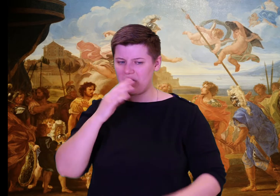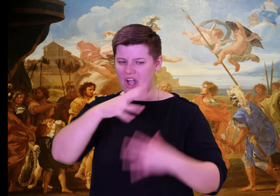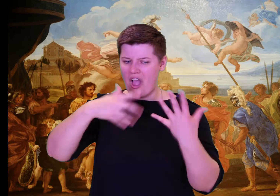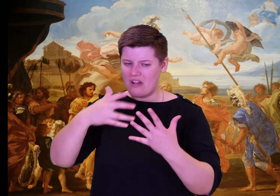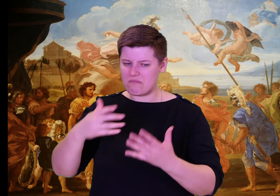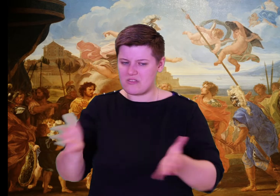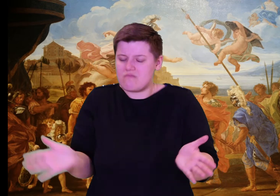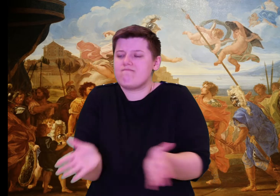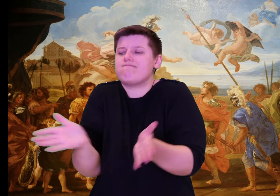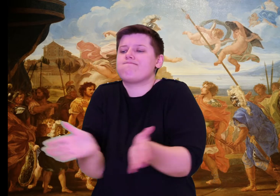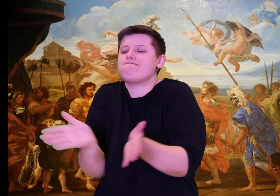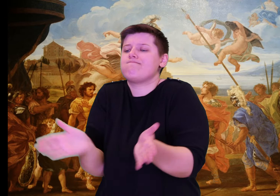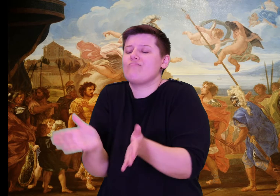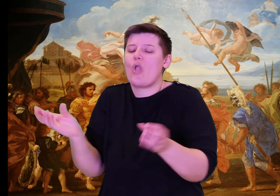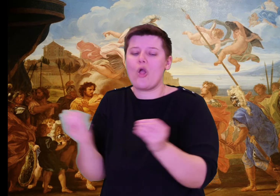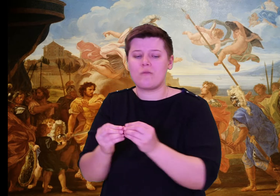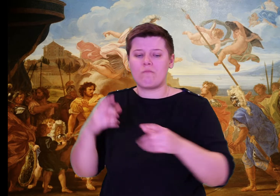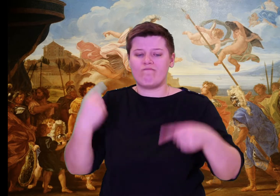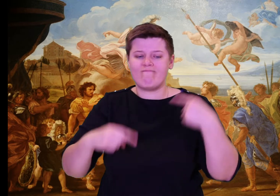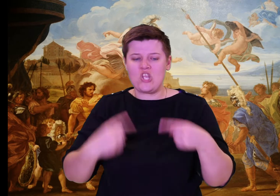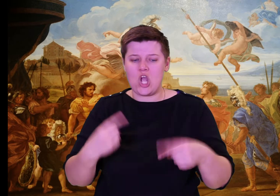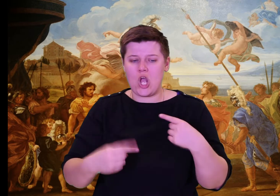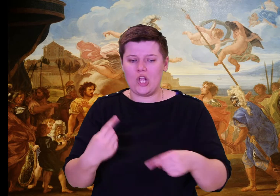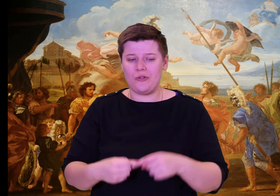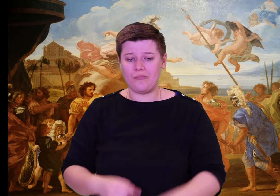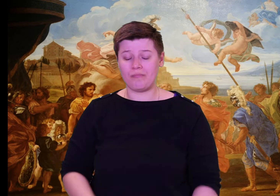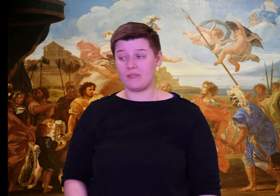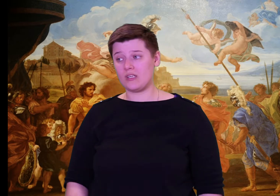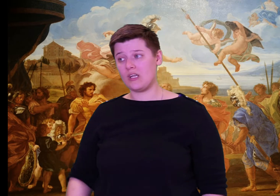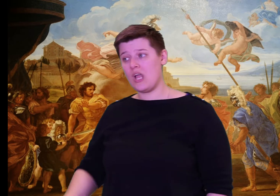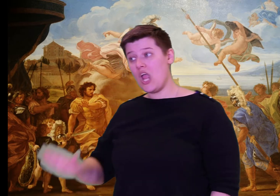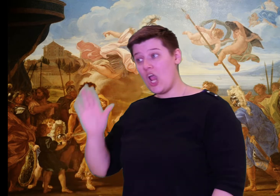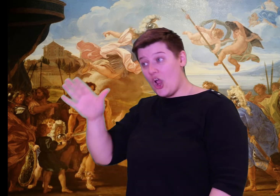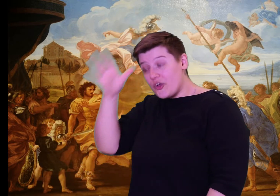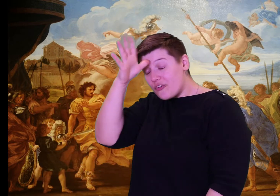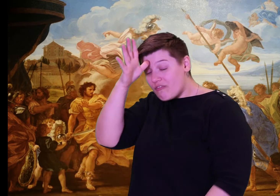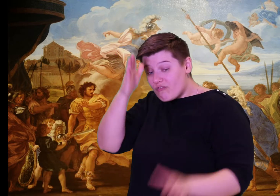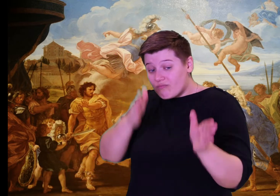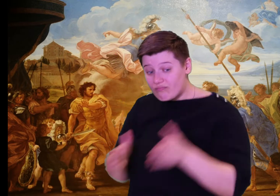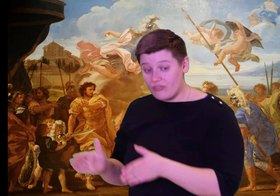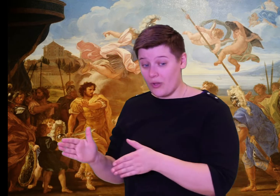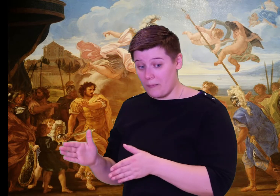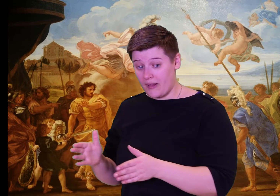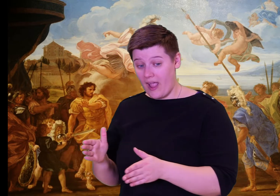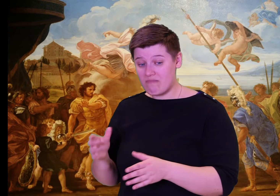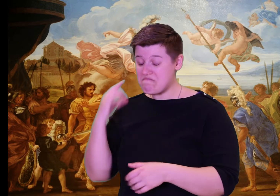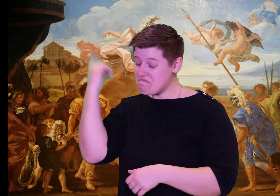My friends and I sit sealed with all good speed--a god had made the choppy sea lie calm.